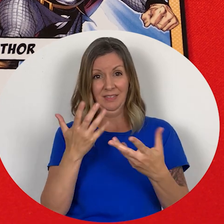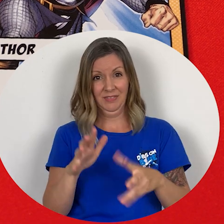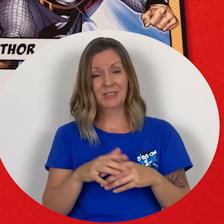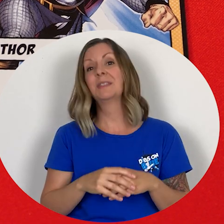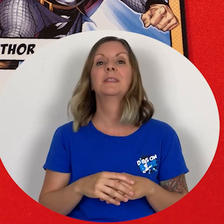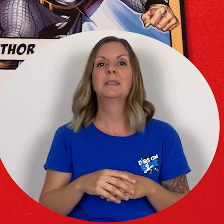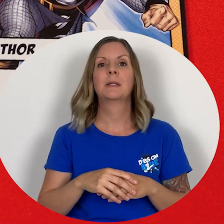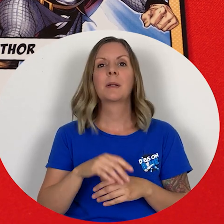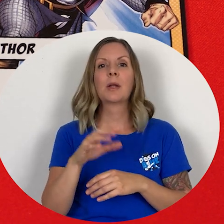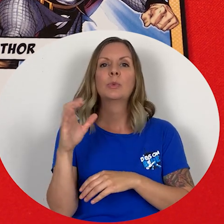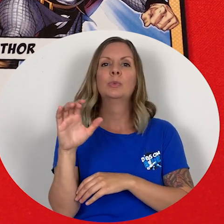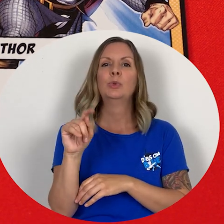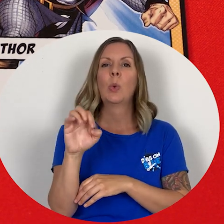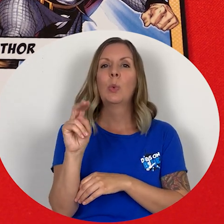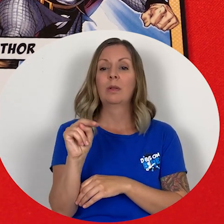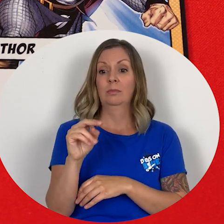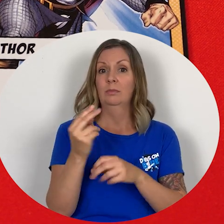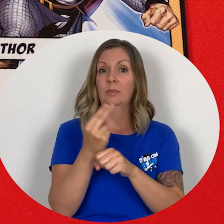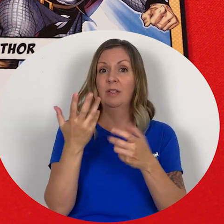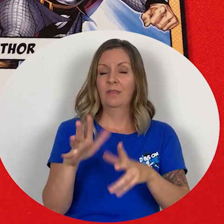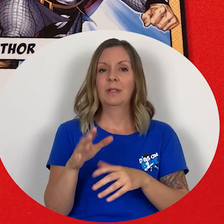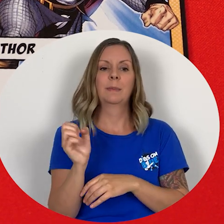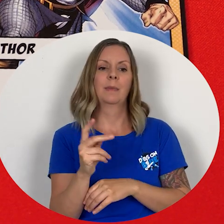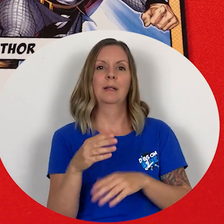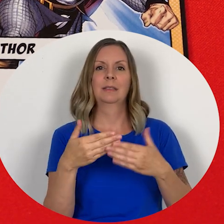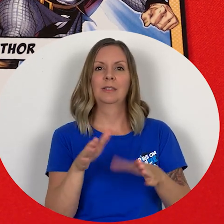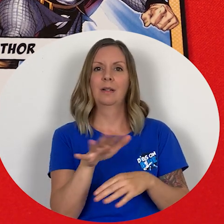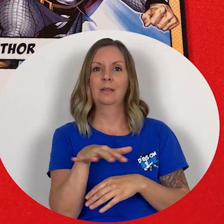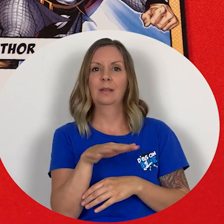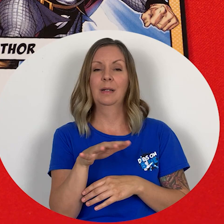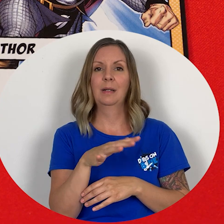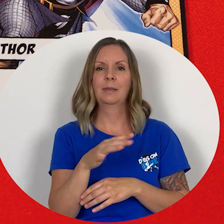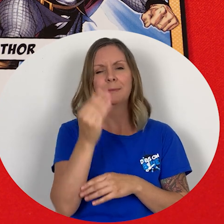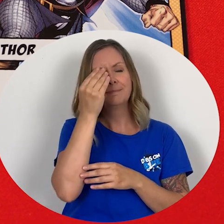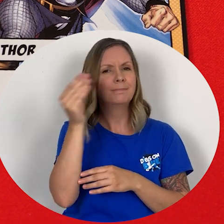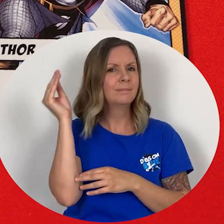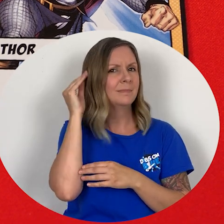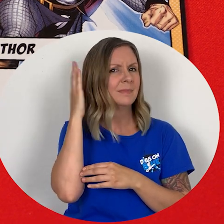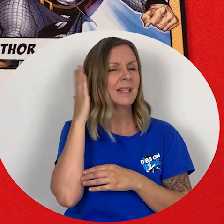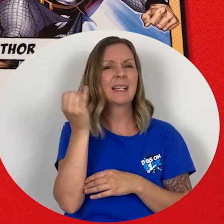any used Power Tokens back to the supply. And I just want to remind you, you must spend